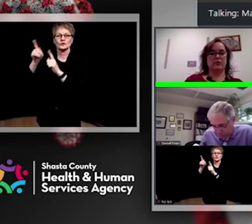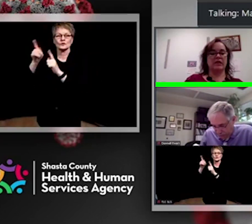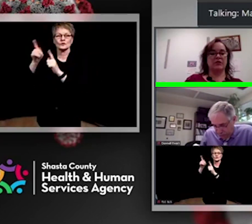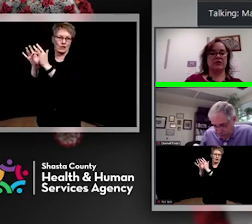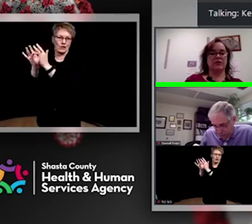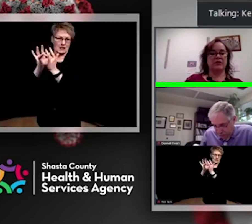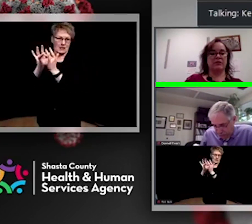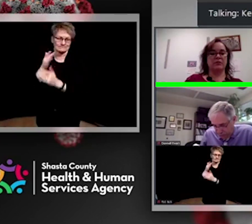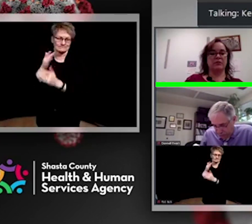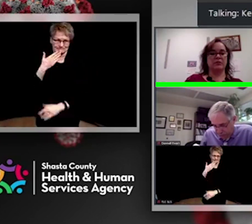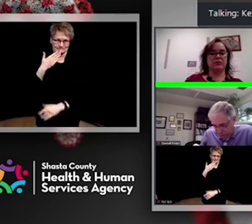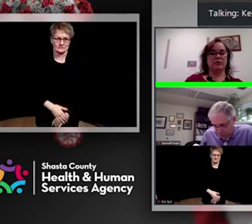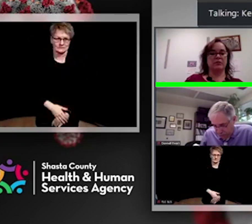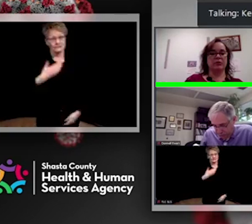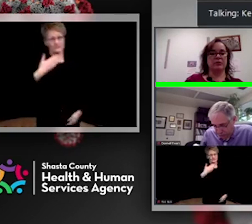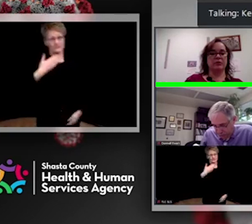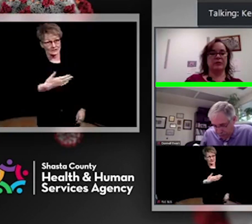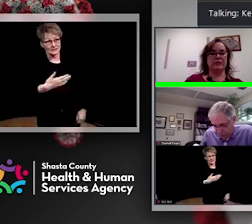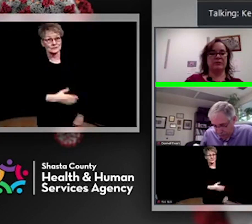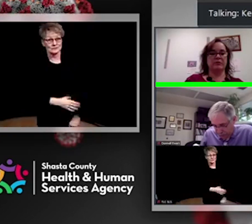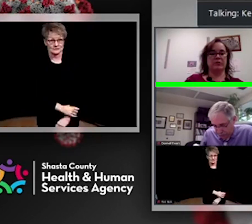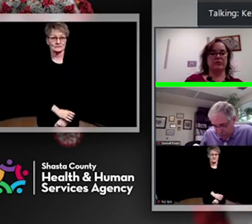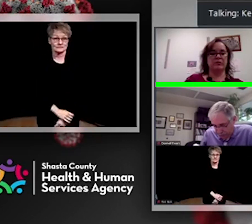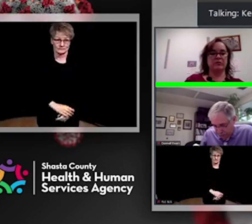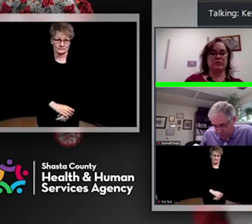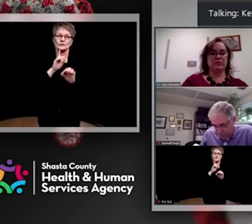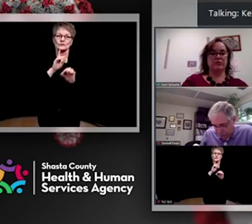Thank you for that really important reminder, Mark.